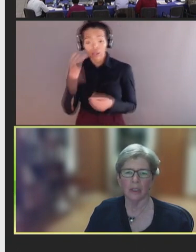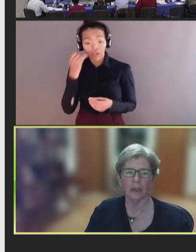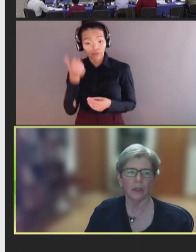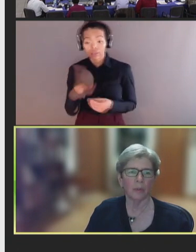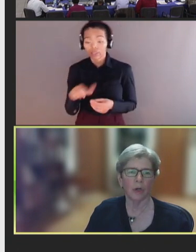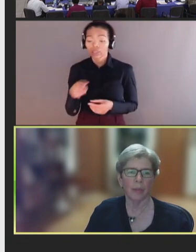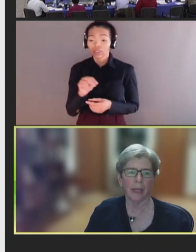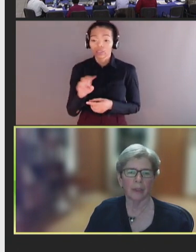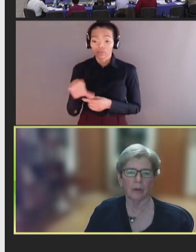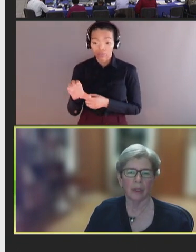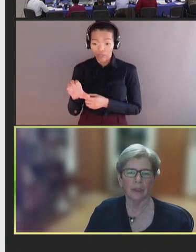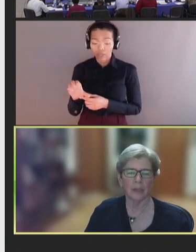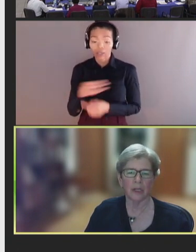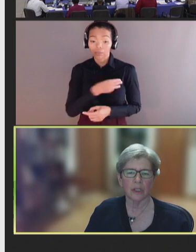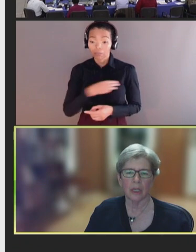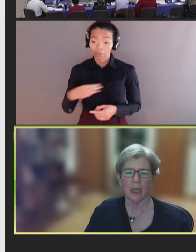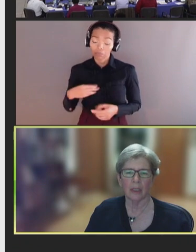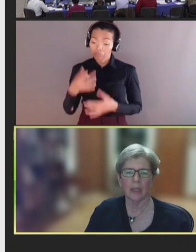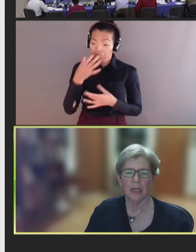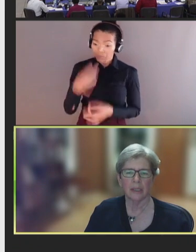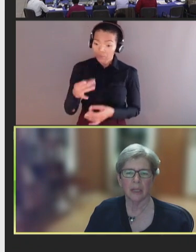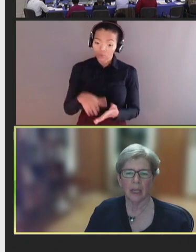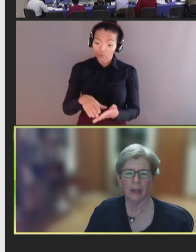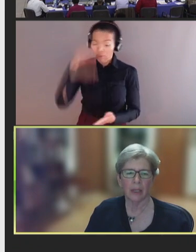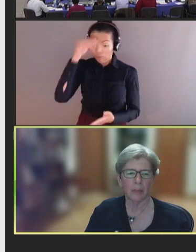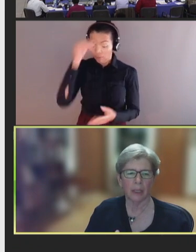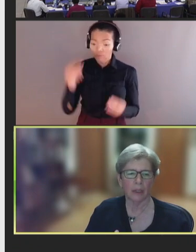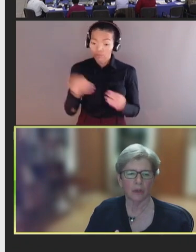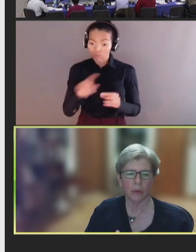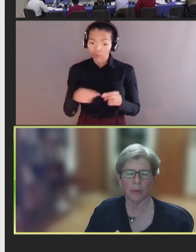learning more about the organization and seeing how they might contribute,